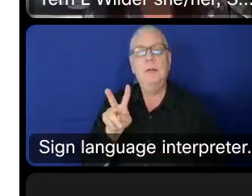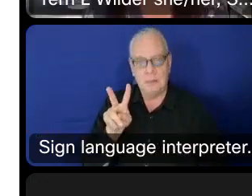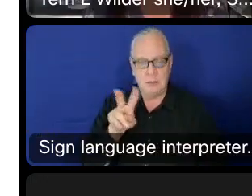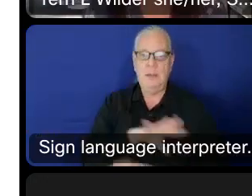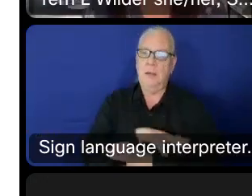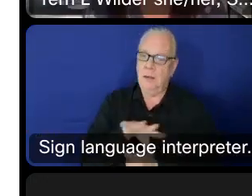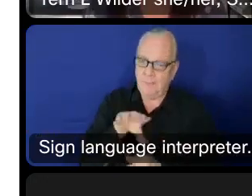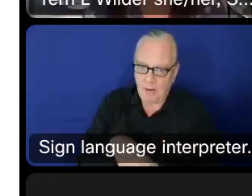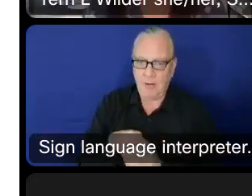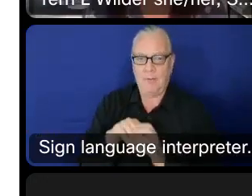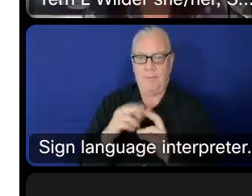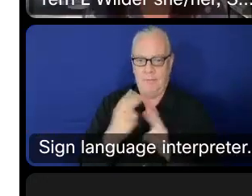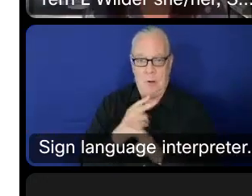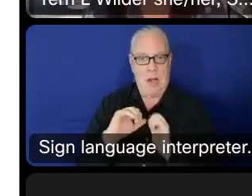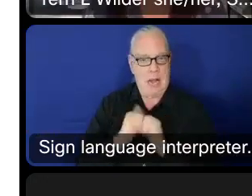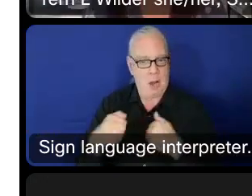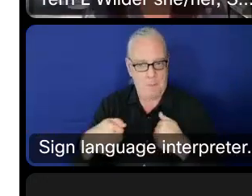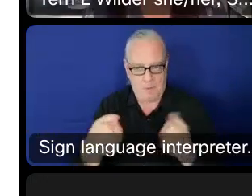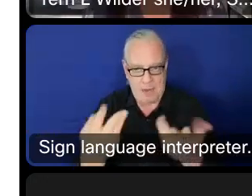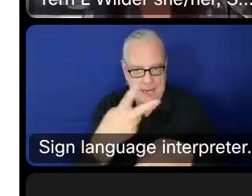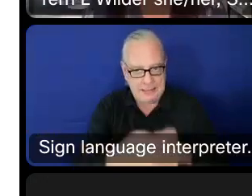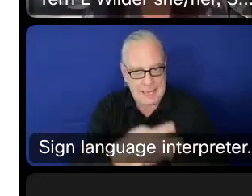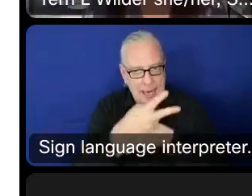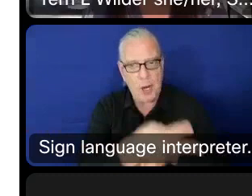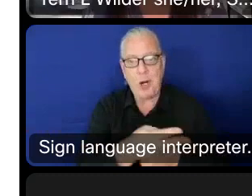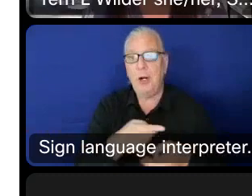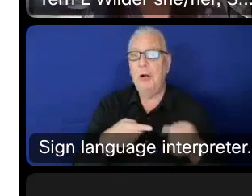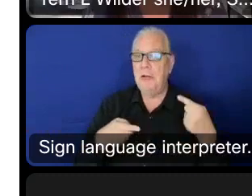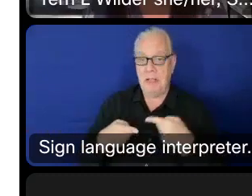care was delivered. They often created the own programs for the